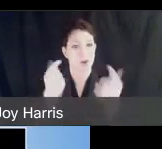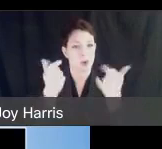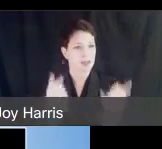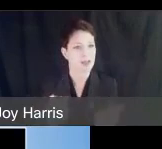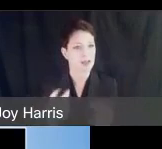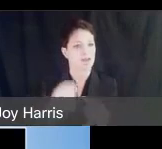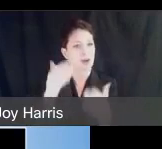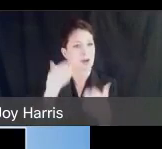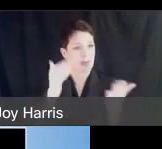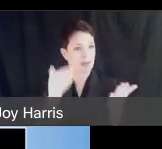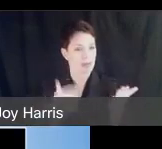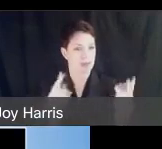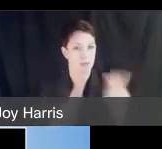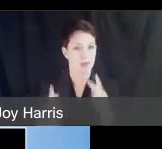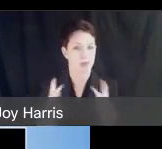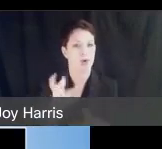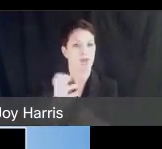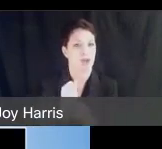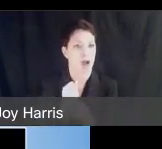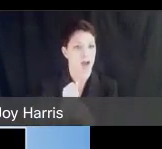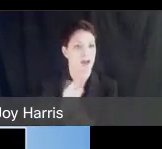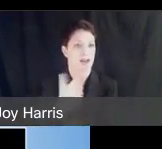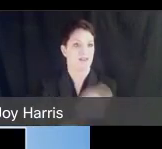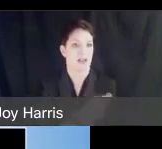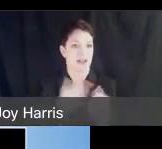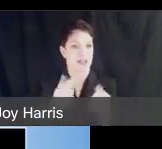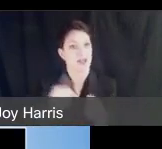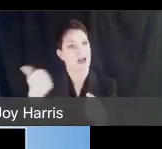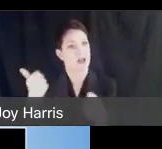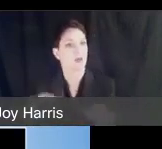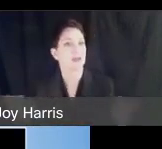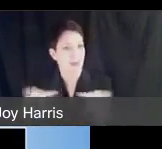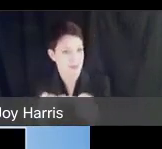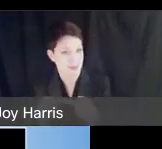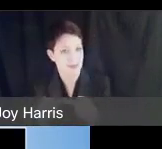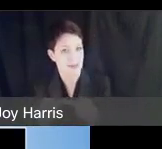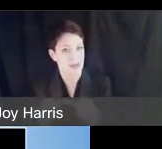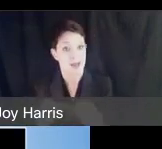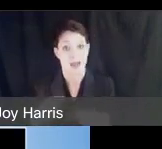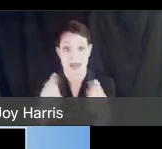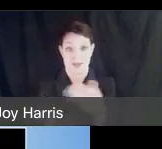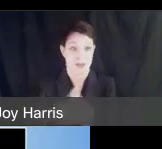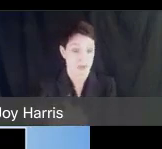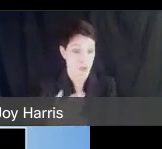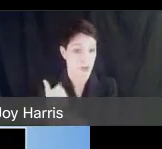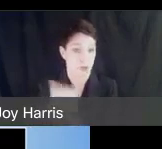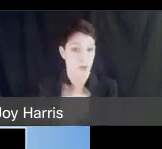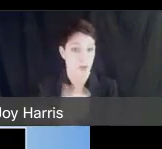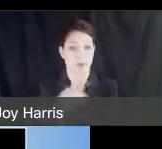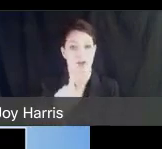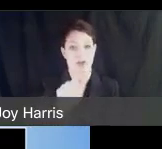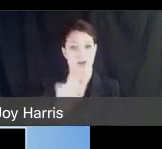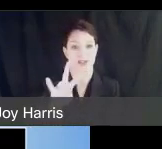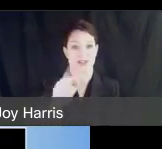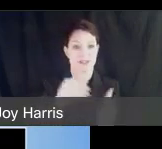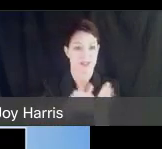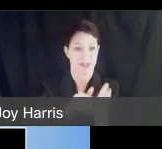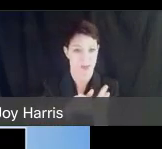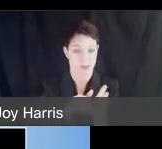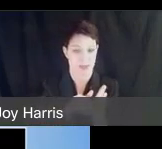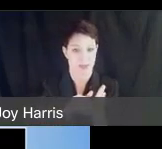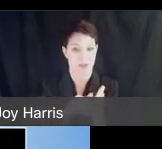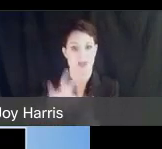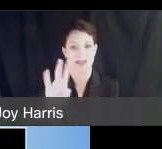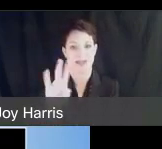people that have received their vaccine elsewhere. So as of this morning, we have 127,718 people